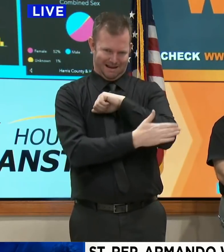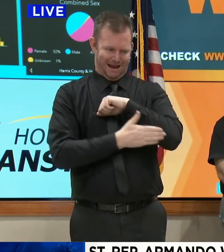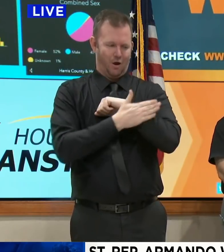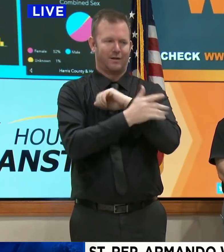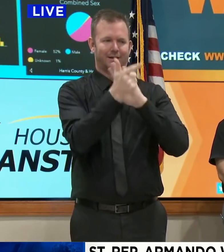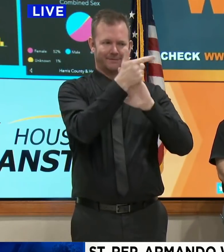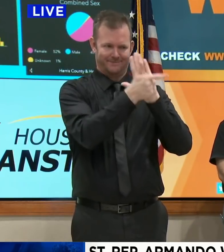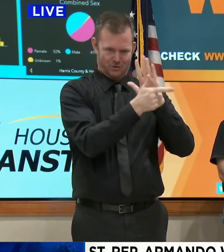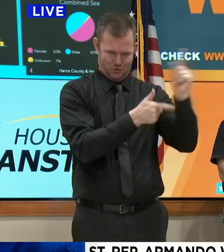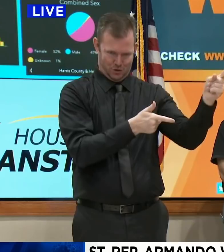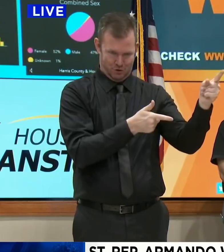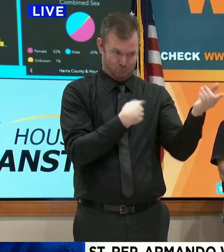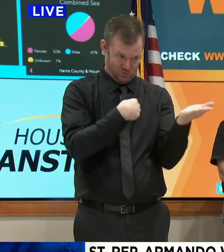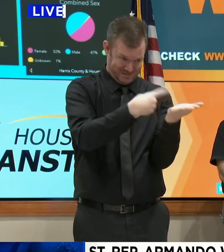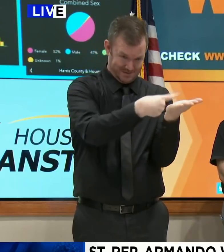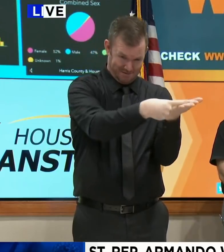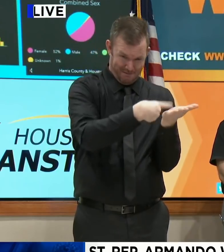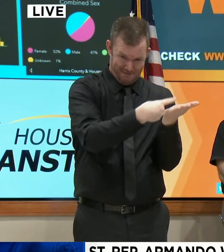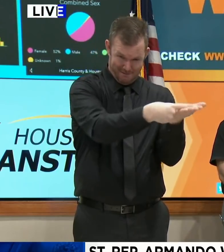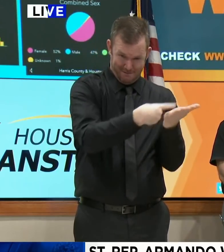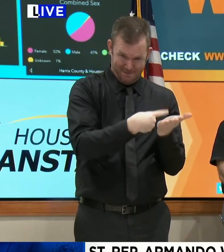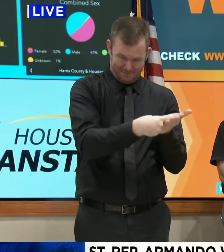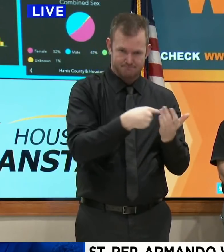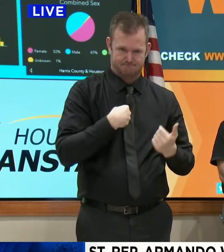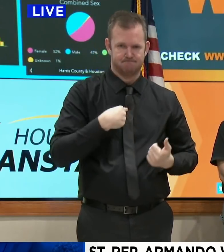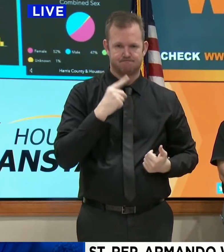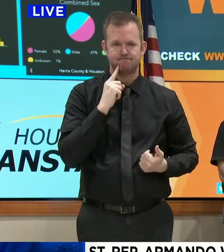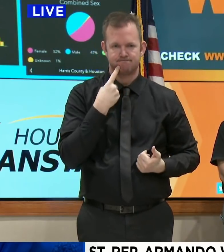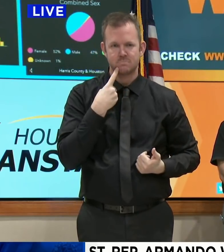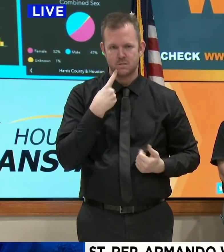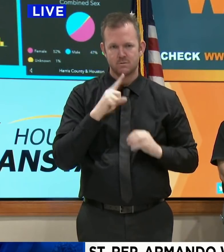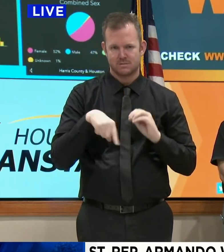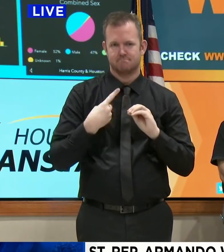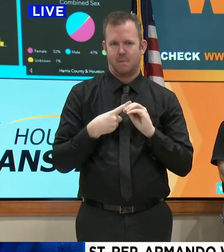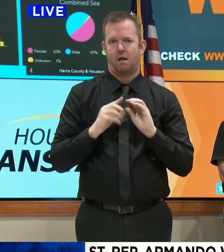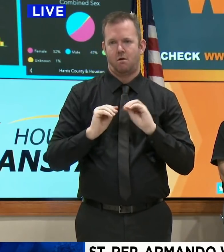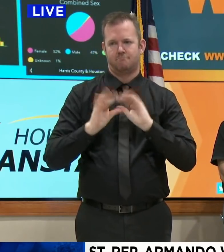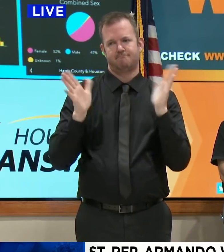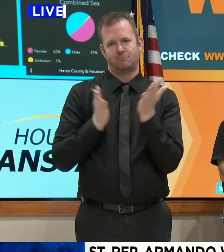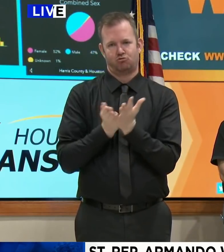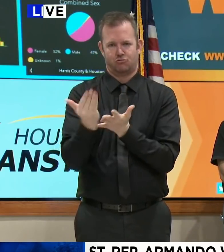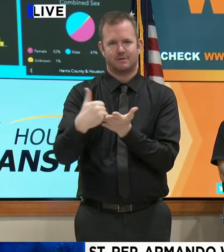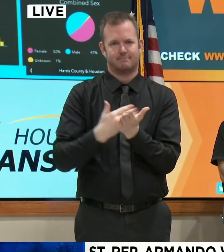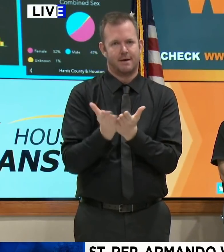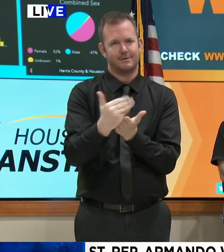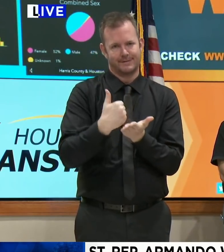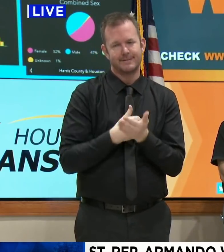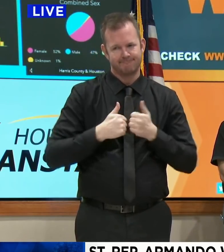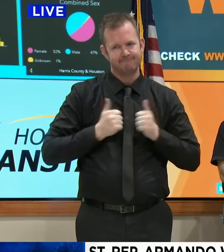vote. >> Thank you so much Thank you so much representative in yes we’ve representative in yes we’ve gone through and worked with gone through and worked with the county attorney Ernie on the county attorney Ernie on any possible conflicts I take.